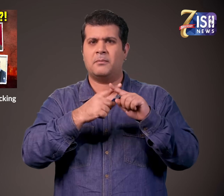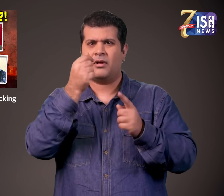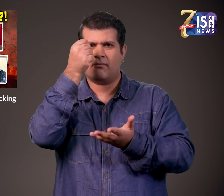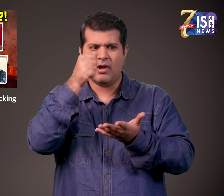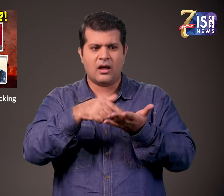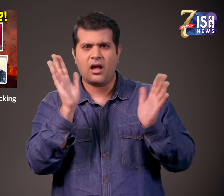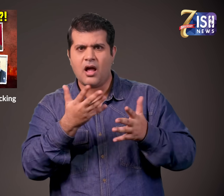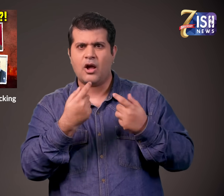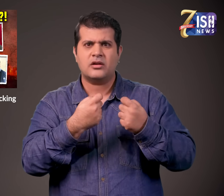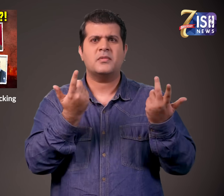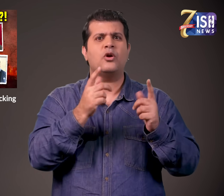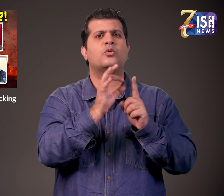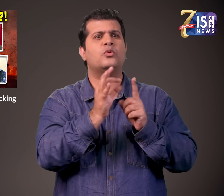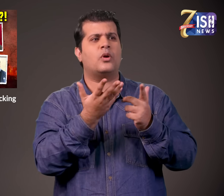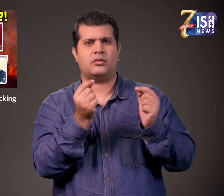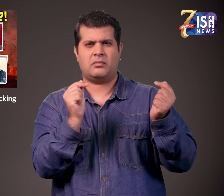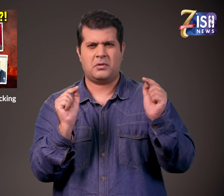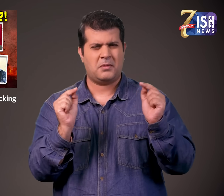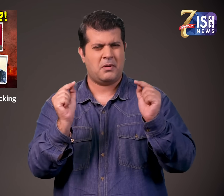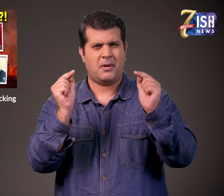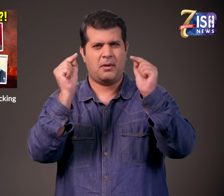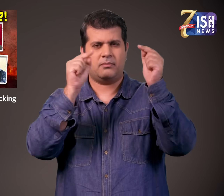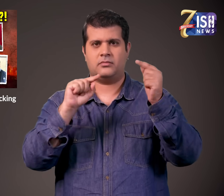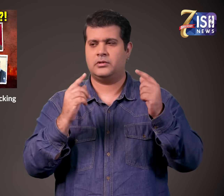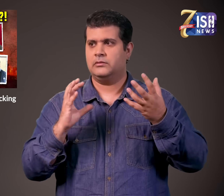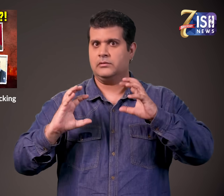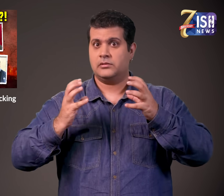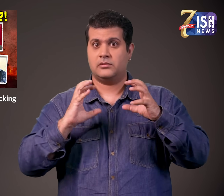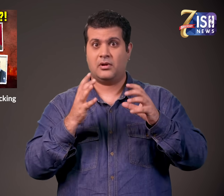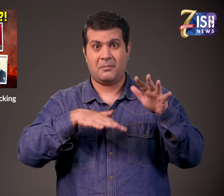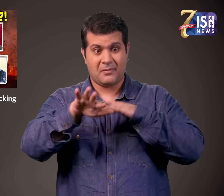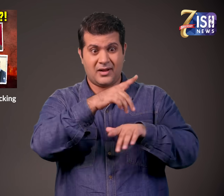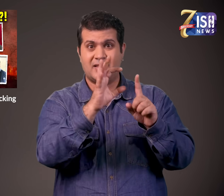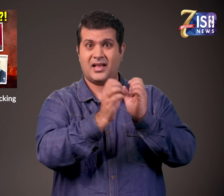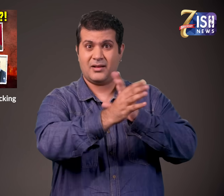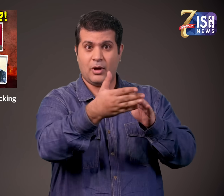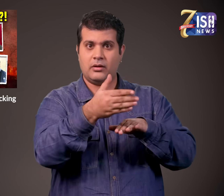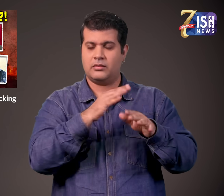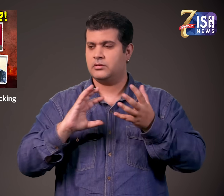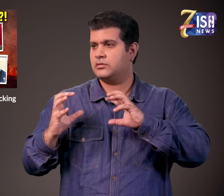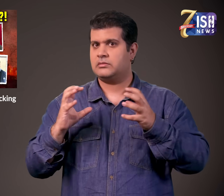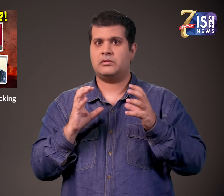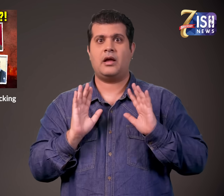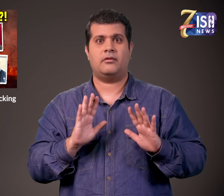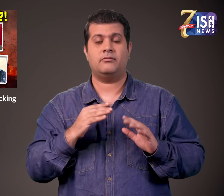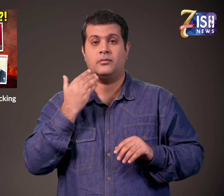There were disagreements about the money being handled for the operation. These tensions were rising well before the Delhi blast.